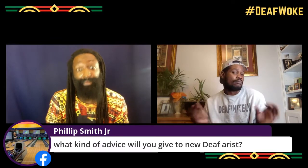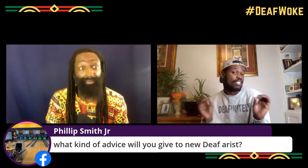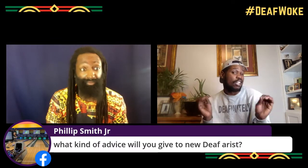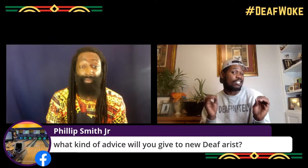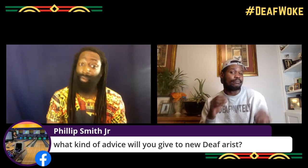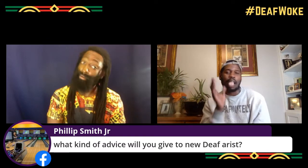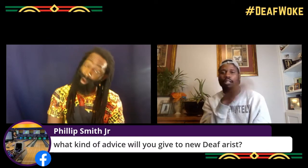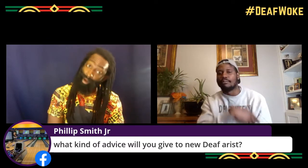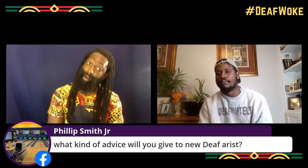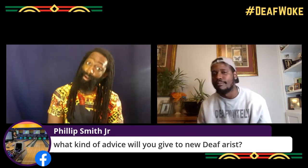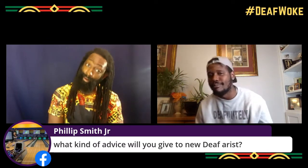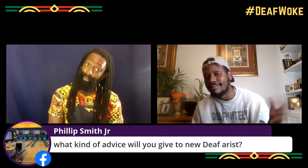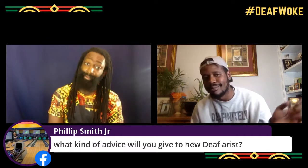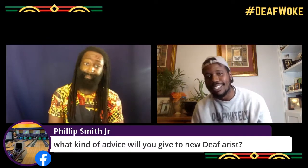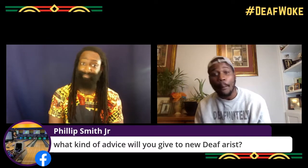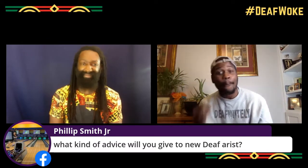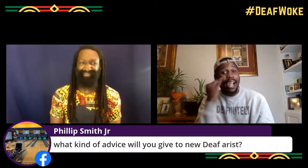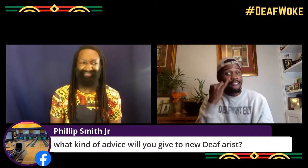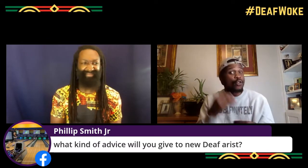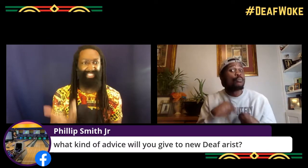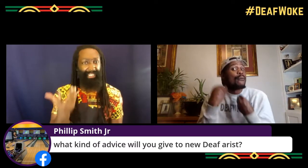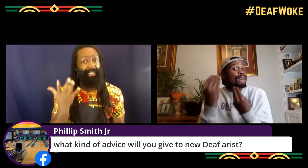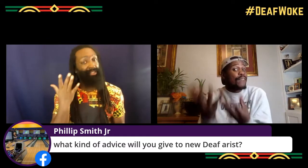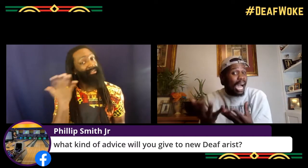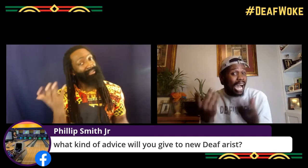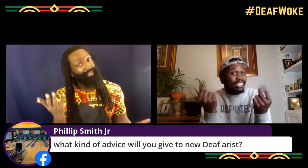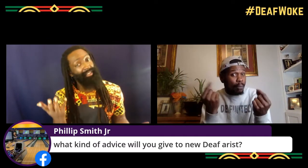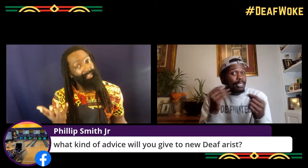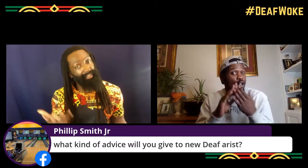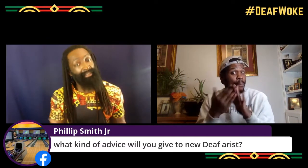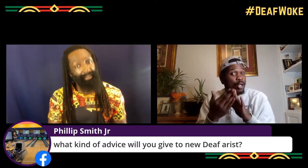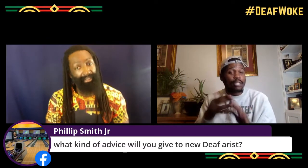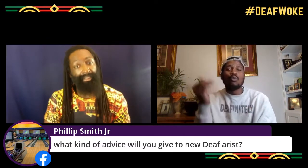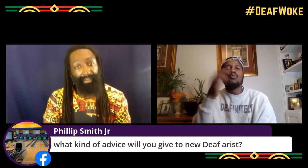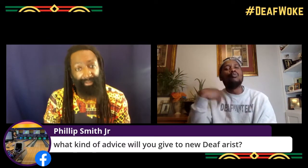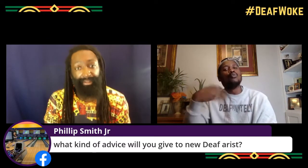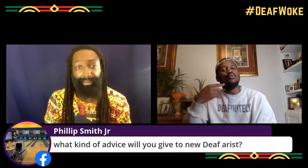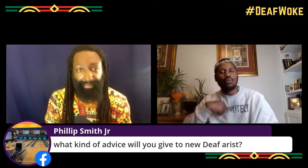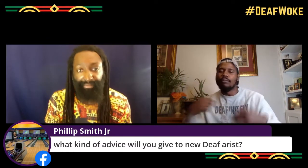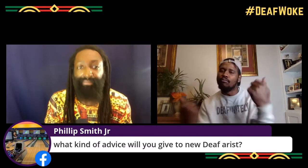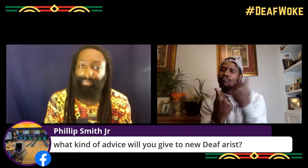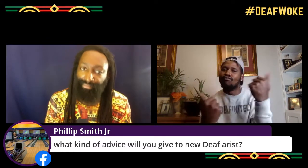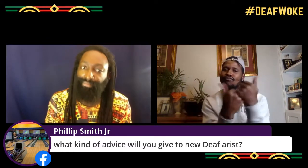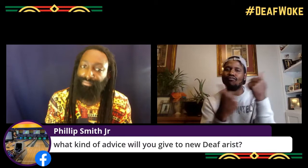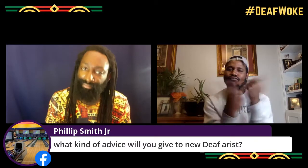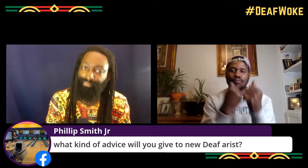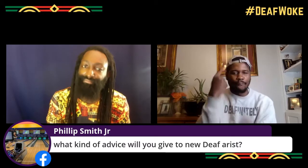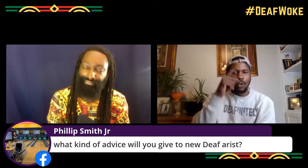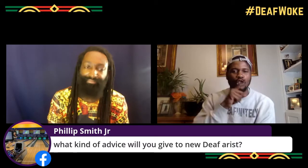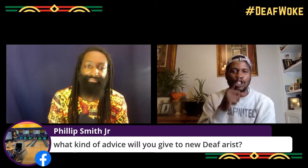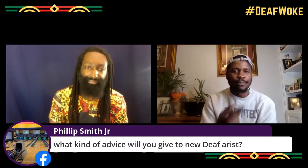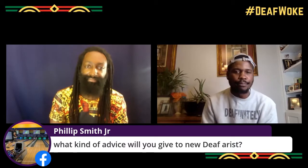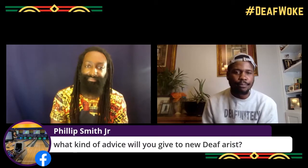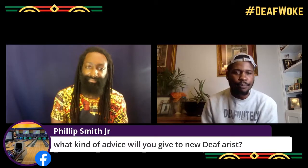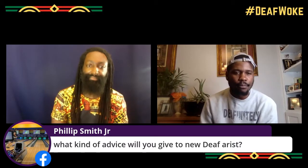You know, what are you gonna do for the community. You can't do nothing for the community then you know, it's really not that worth it.